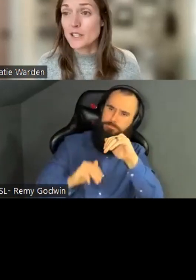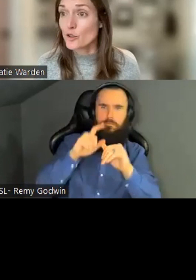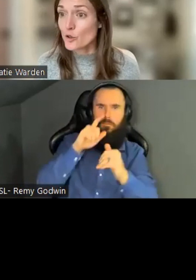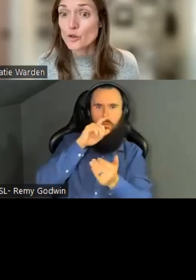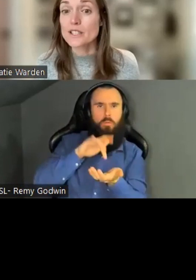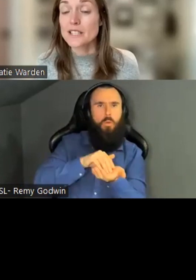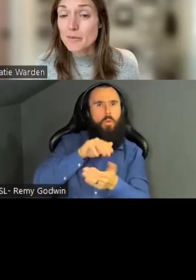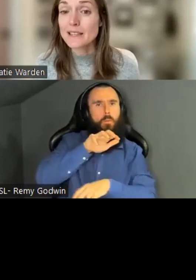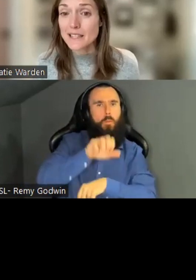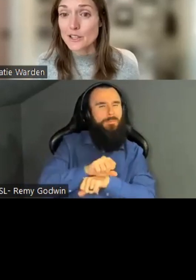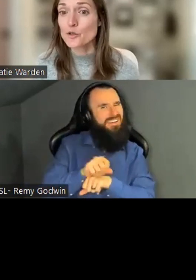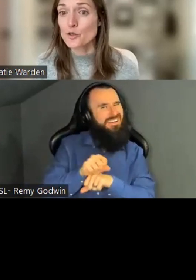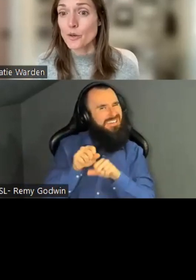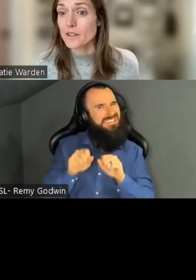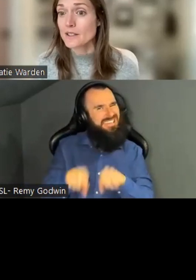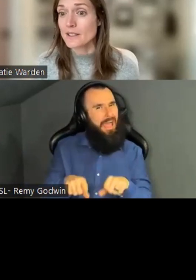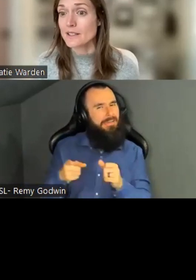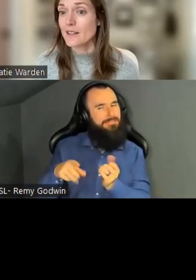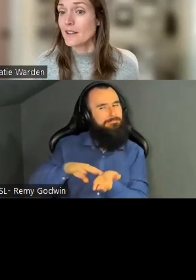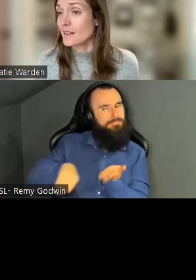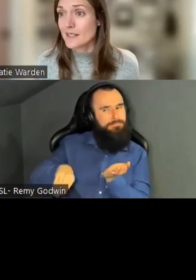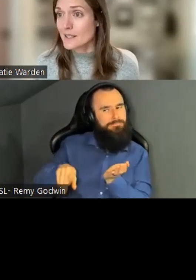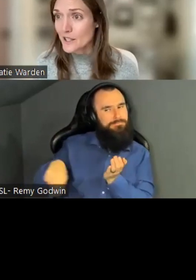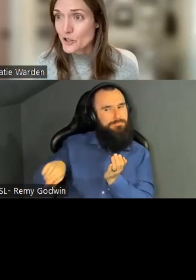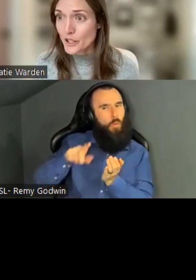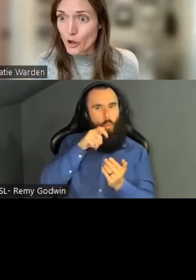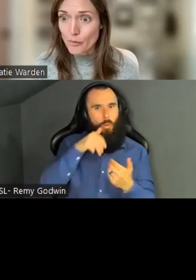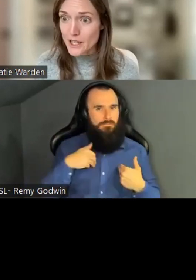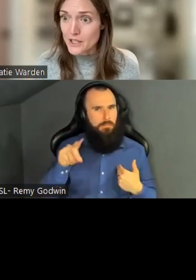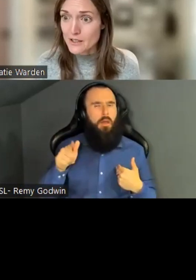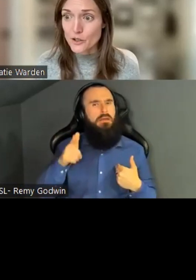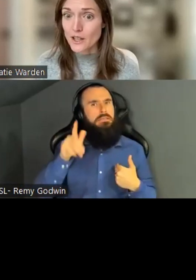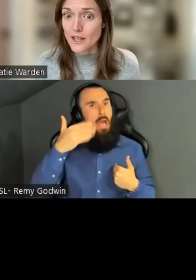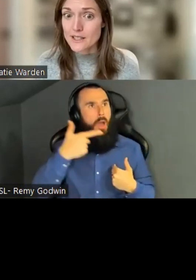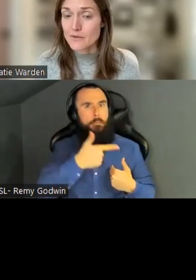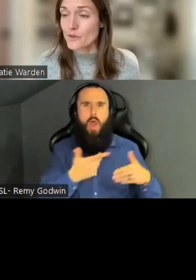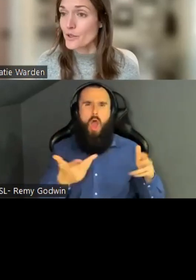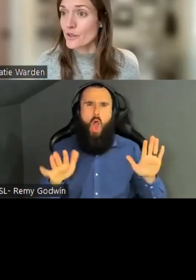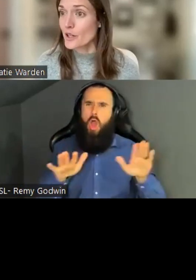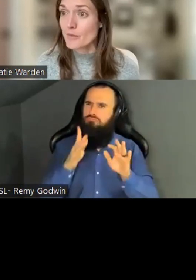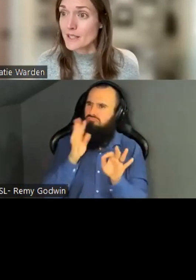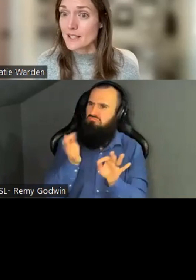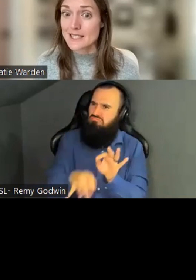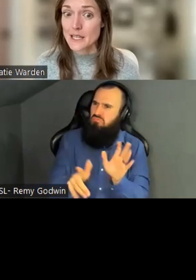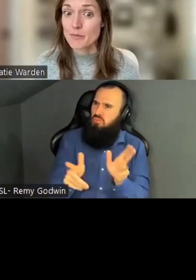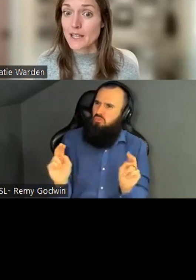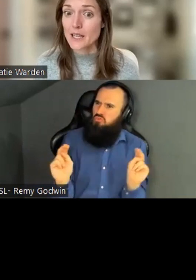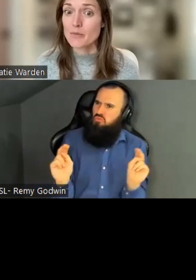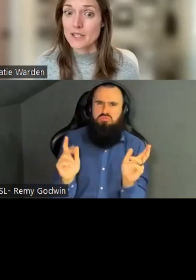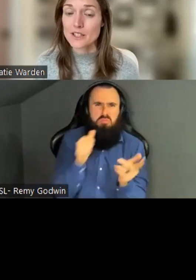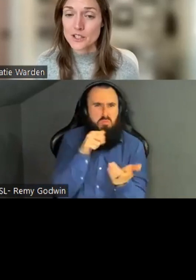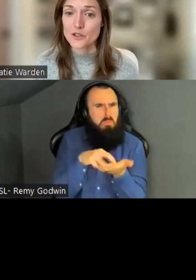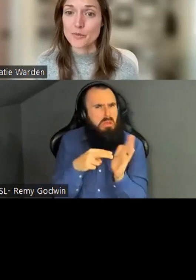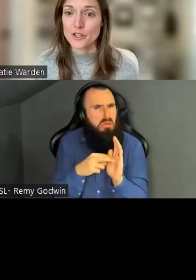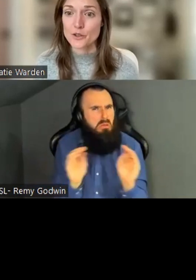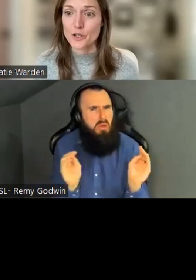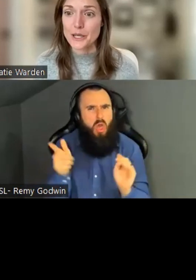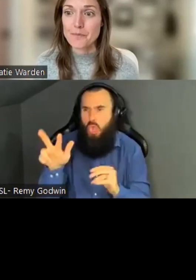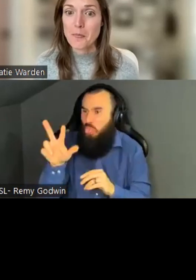Seemingly neutral policies like scheduling all patients or clients for a 30-minute exam can be discriminatory.